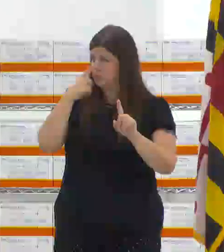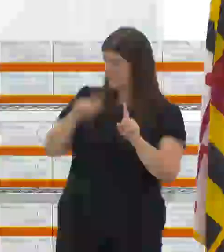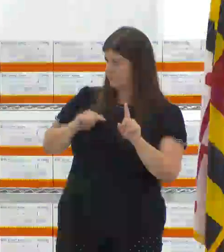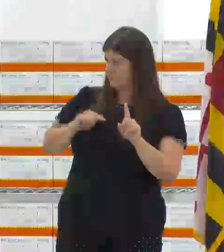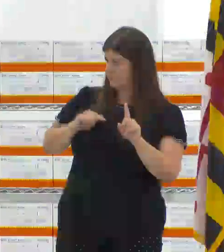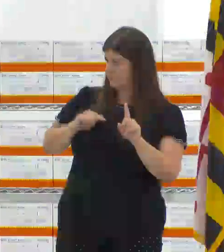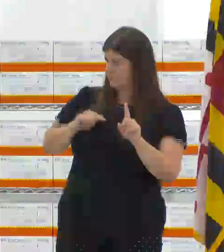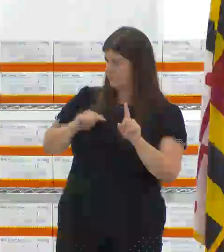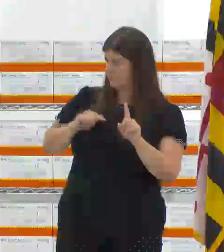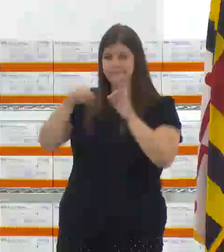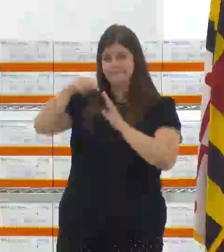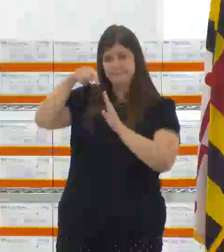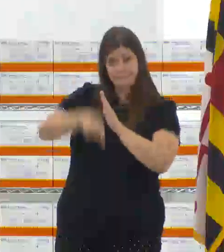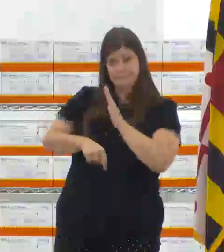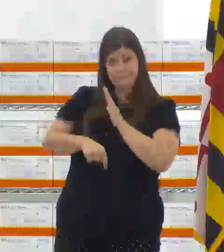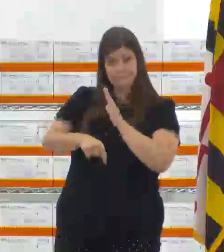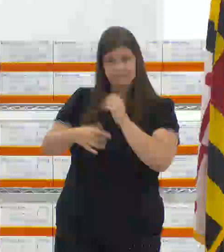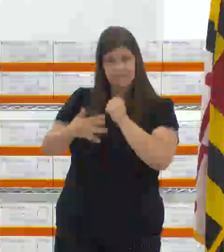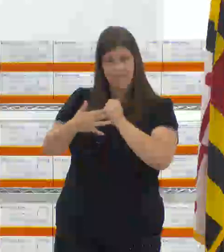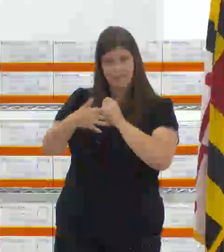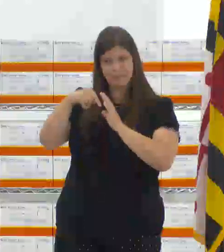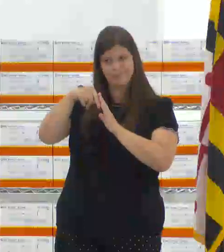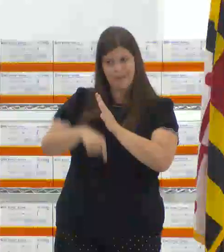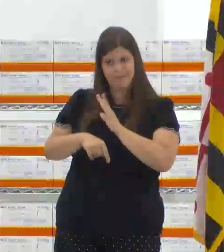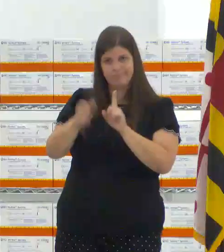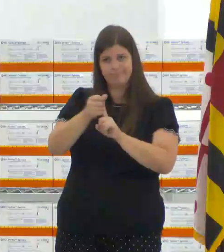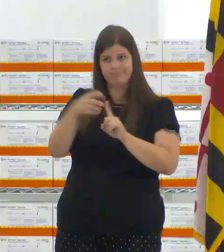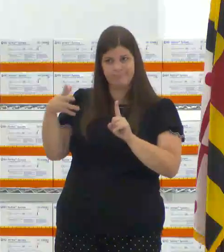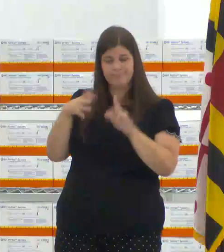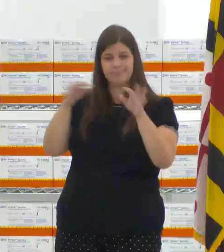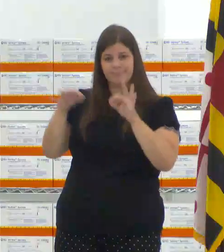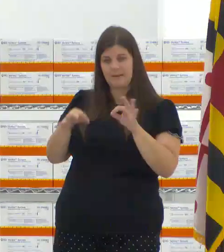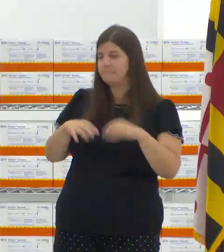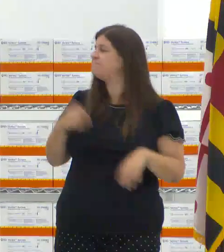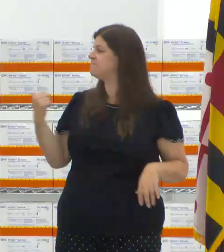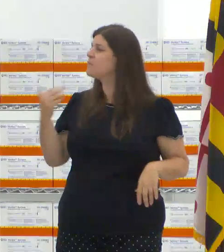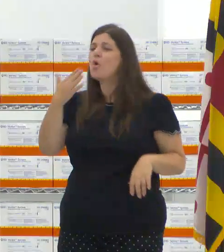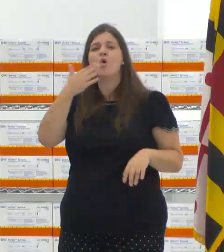CDC put out new guidance on the 16th of August and they defined three types of testing, you